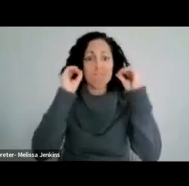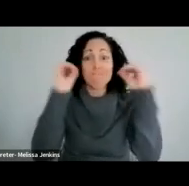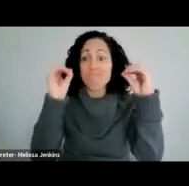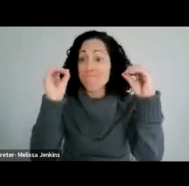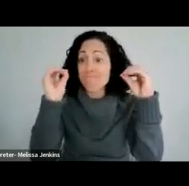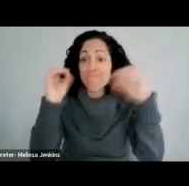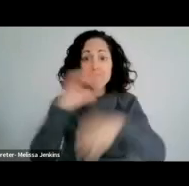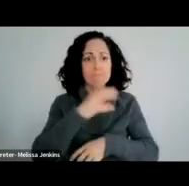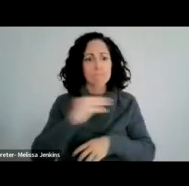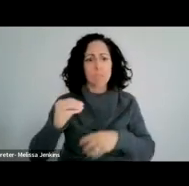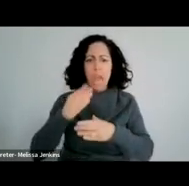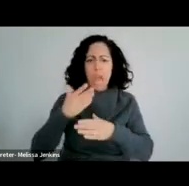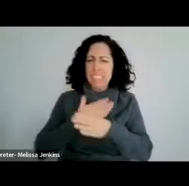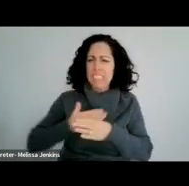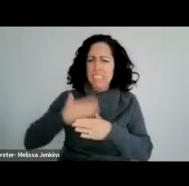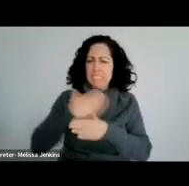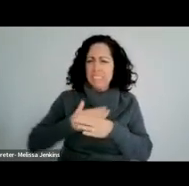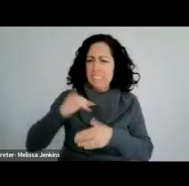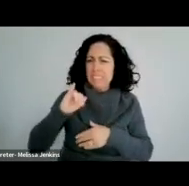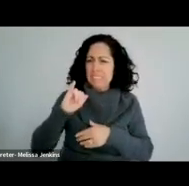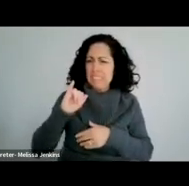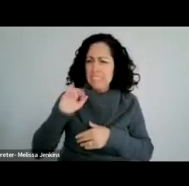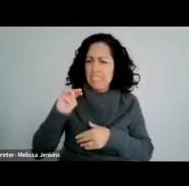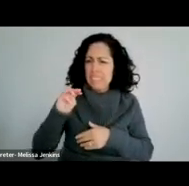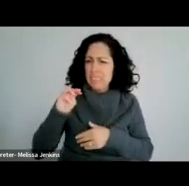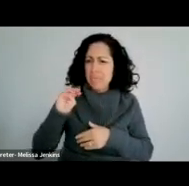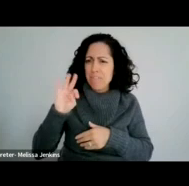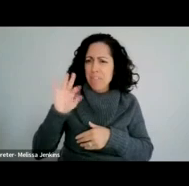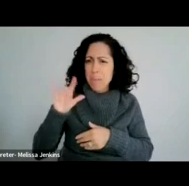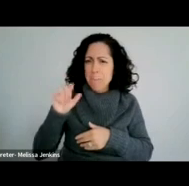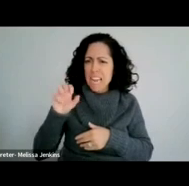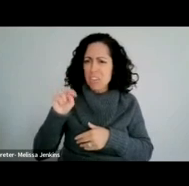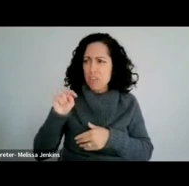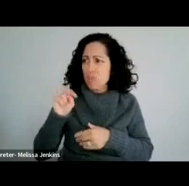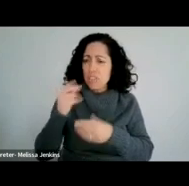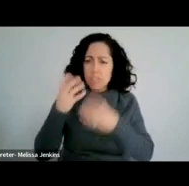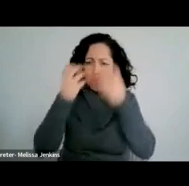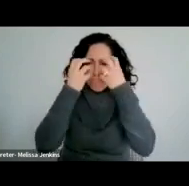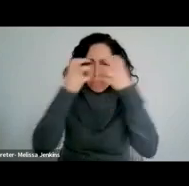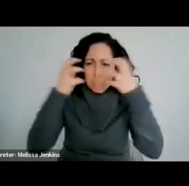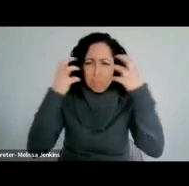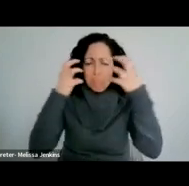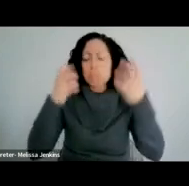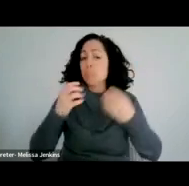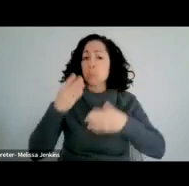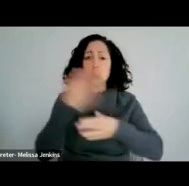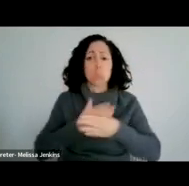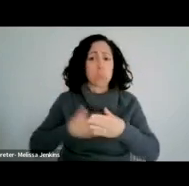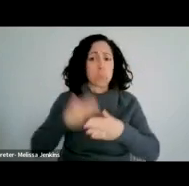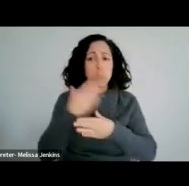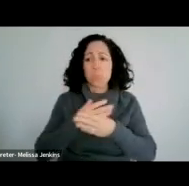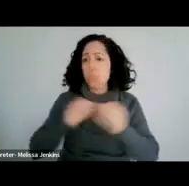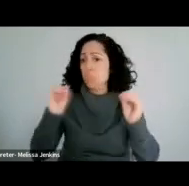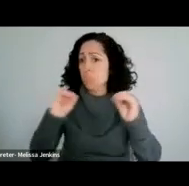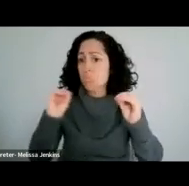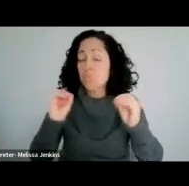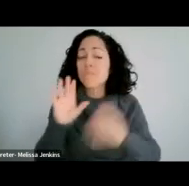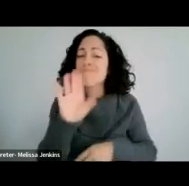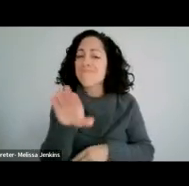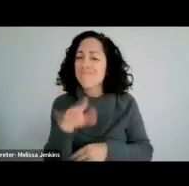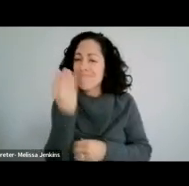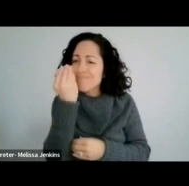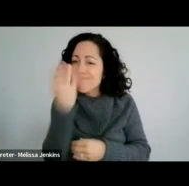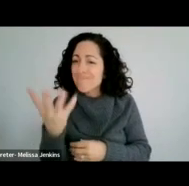However, one patient had working- worsening of preexisting cataracts in both eyes.